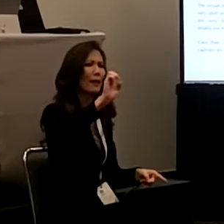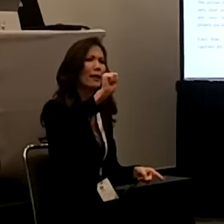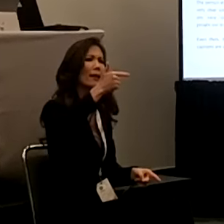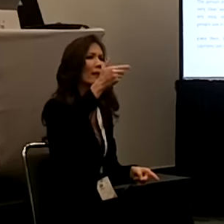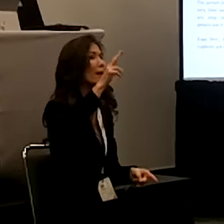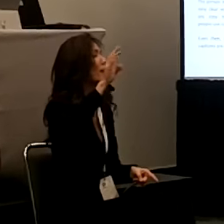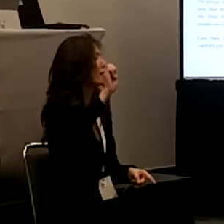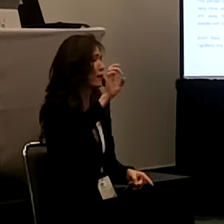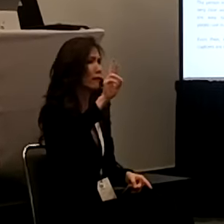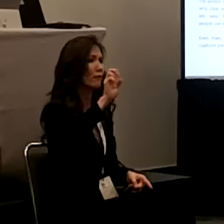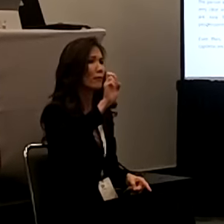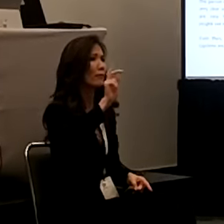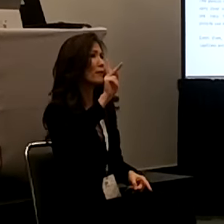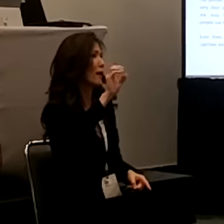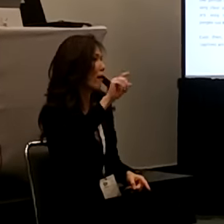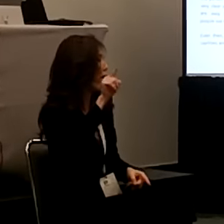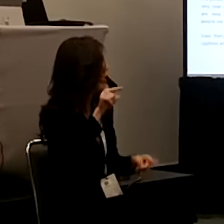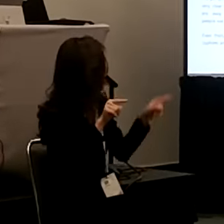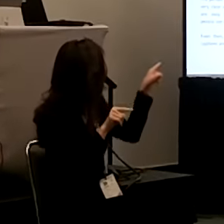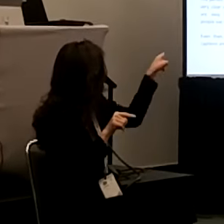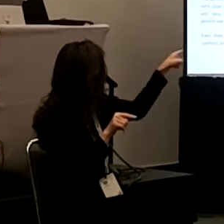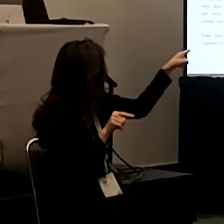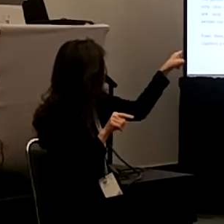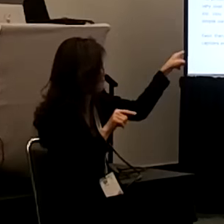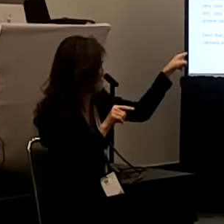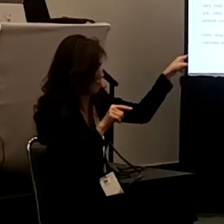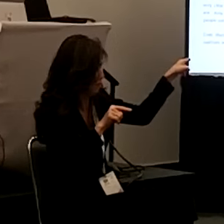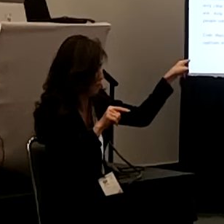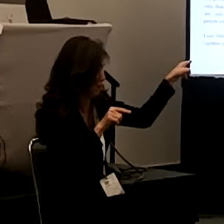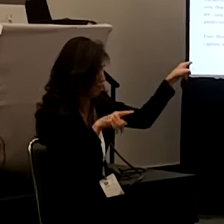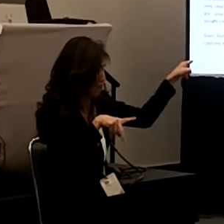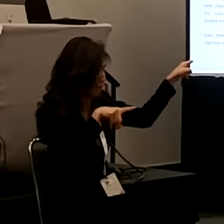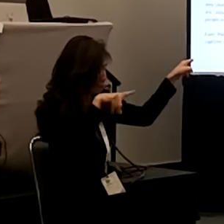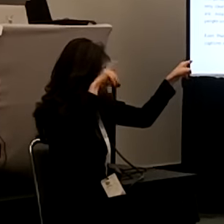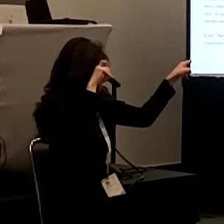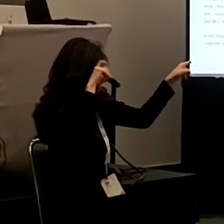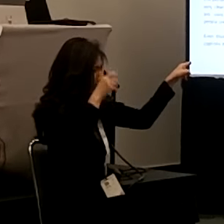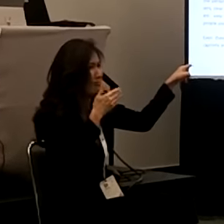"it shows all videos, lately you just want to." Good lord, no.